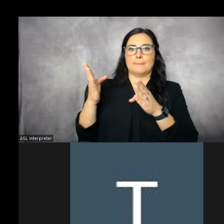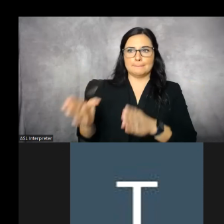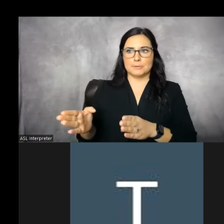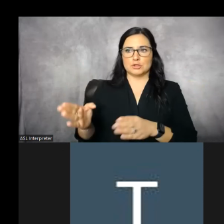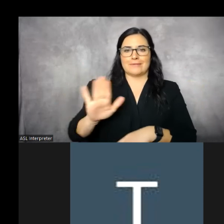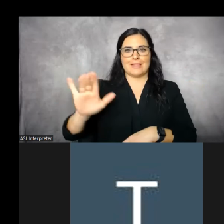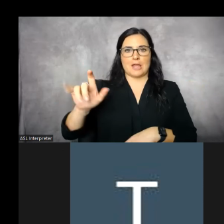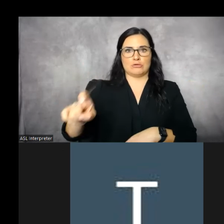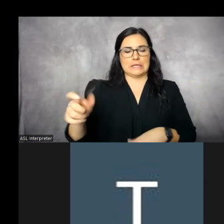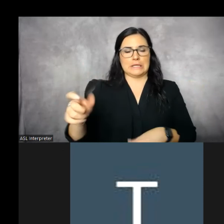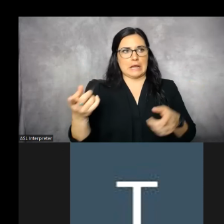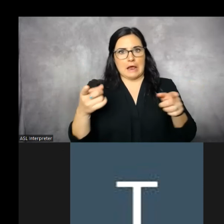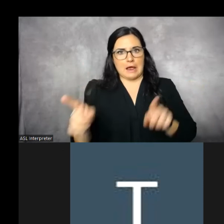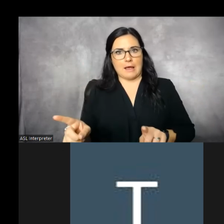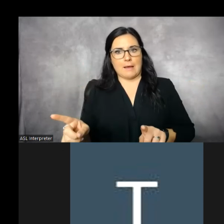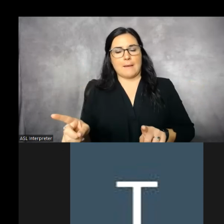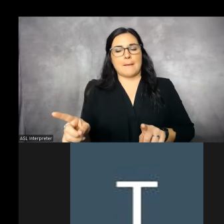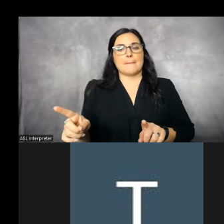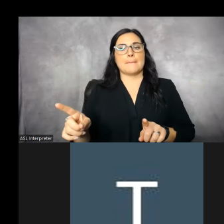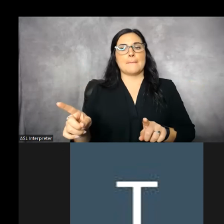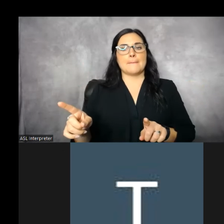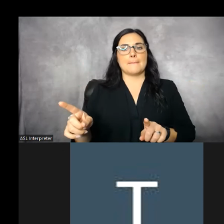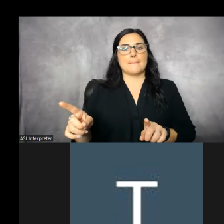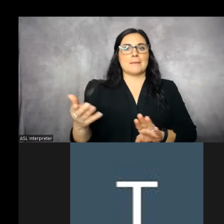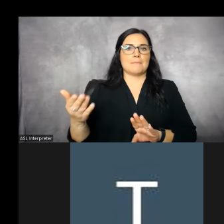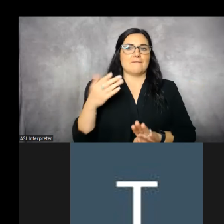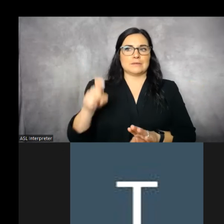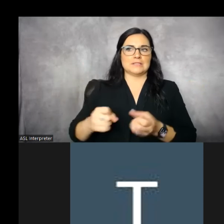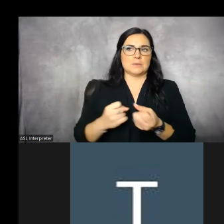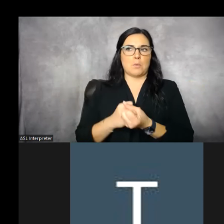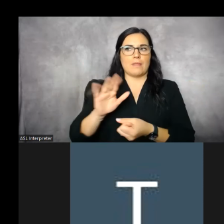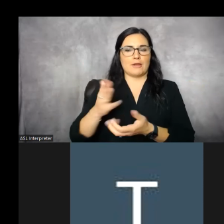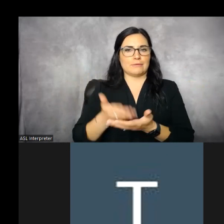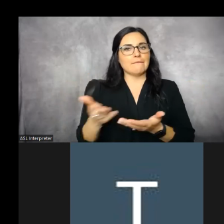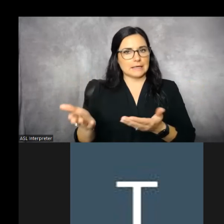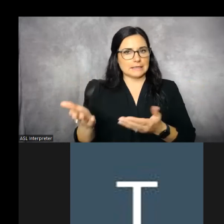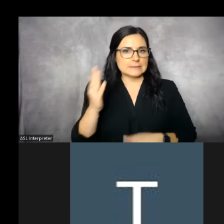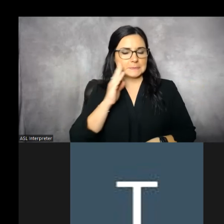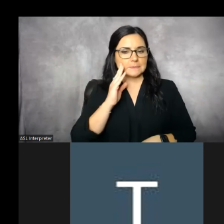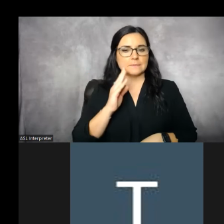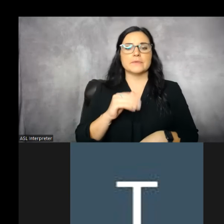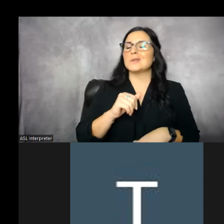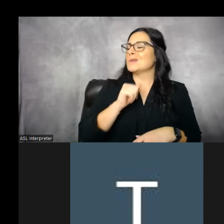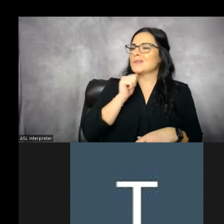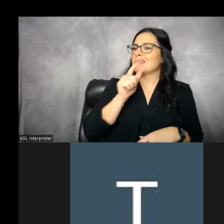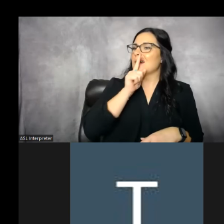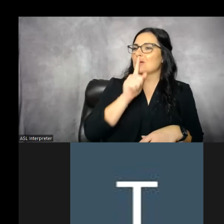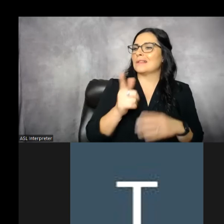for supporting their device, or what have you. And not so much assistive technology plan,